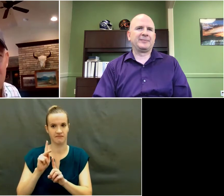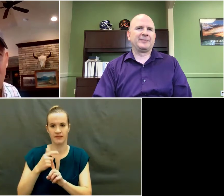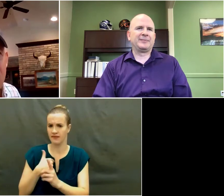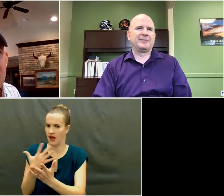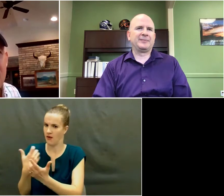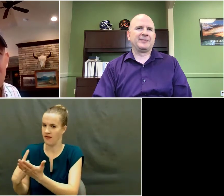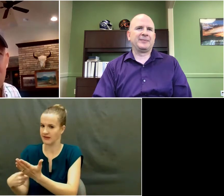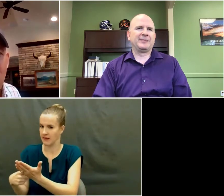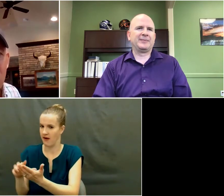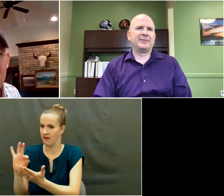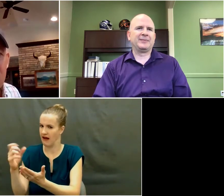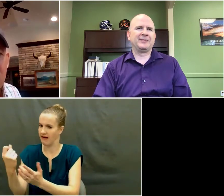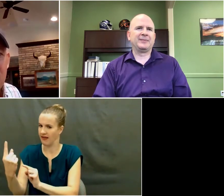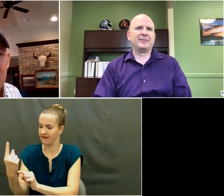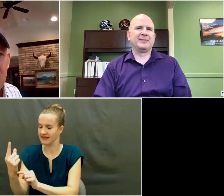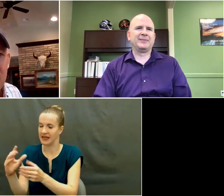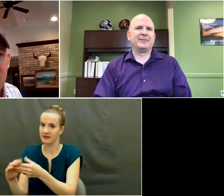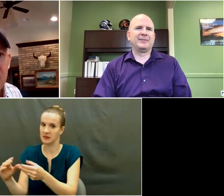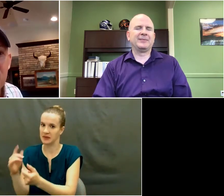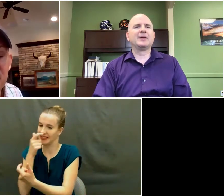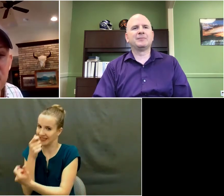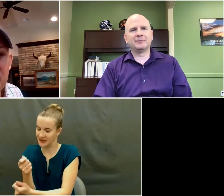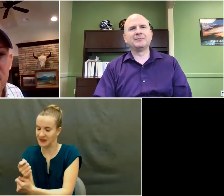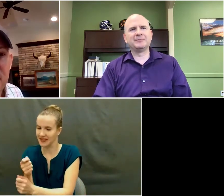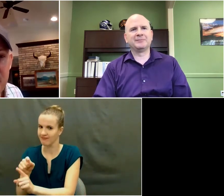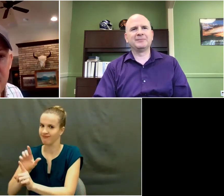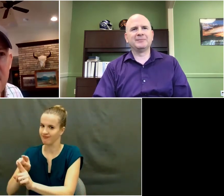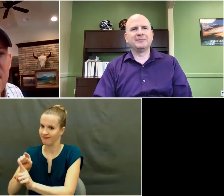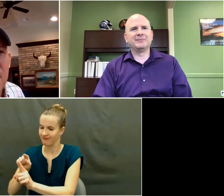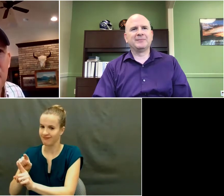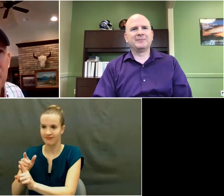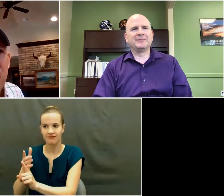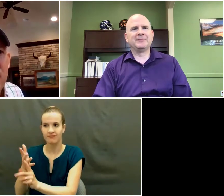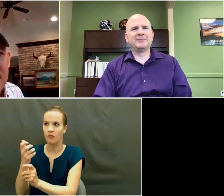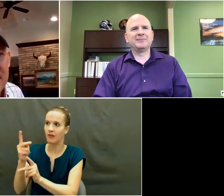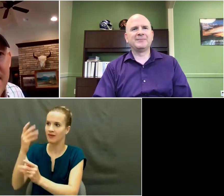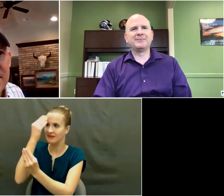story that I think is important and interesting for people to hear. But before we get to that